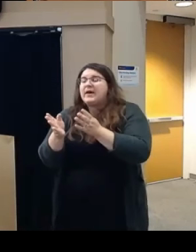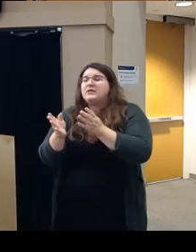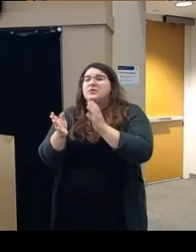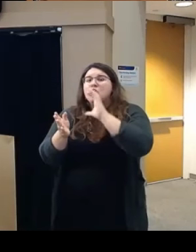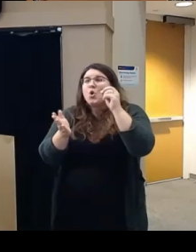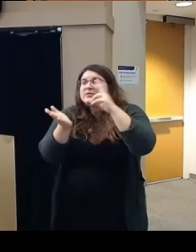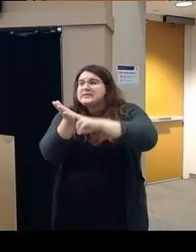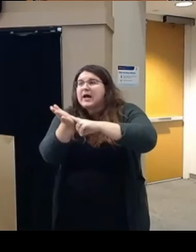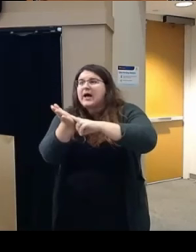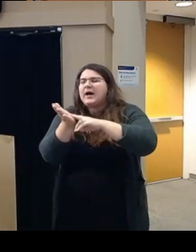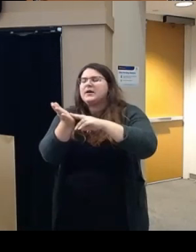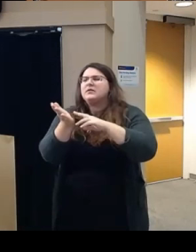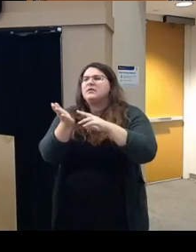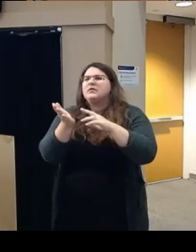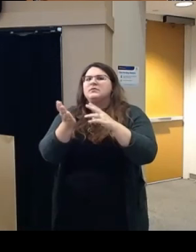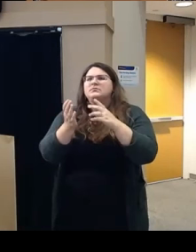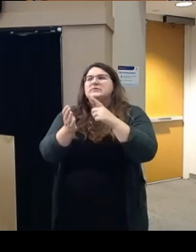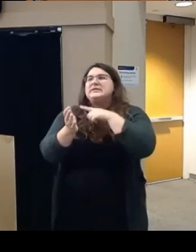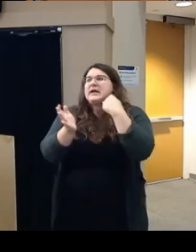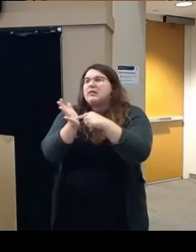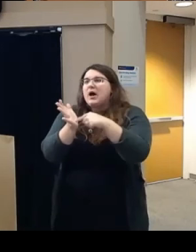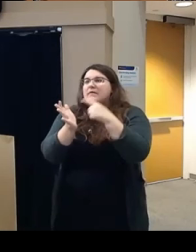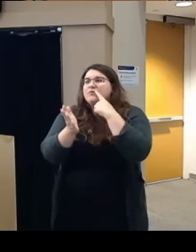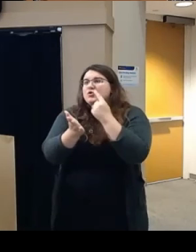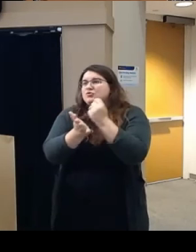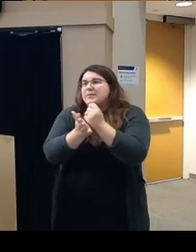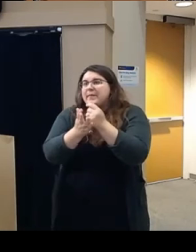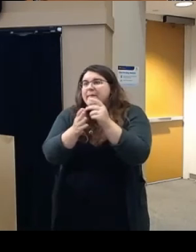now or how long you've extended the deadline for the treatment plan all of that will remain the